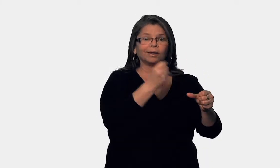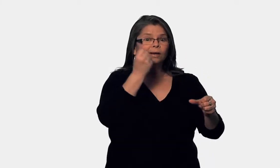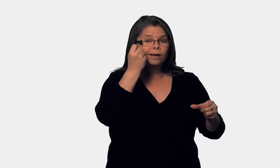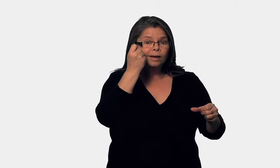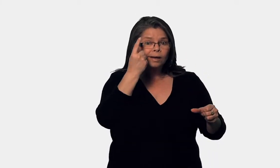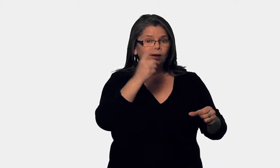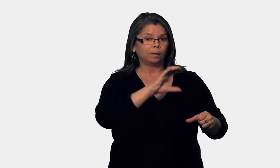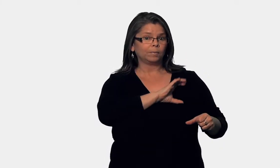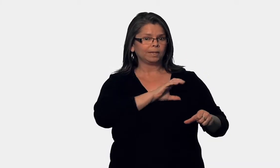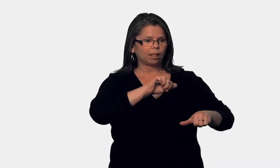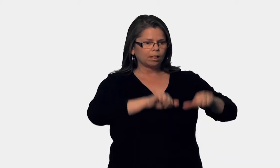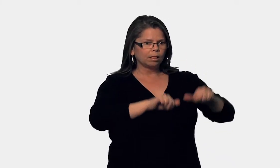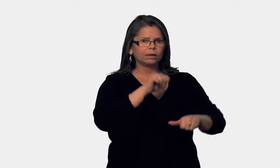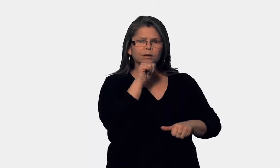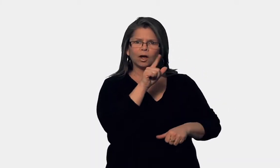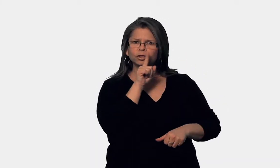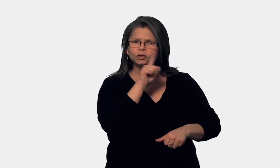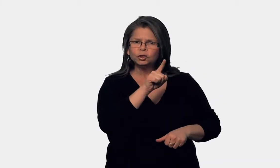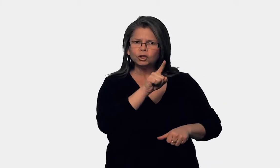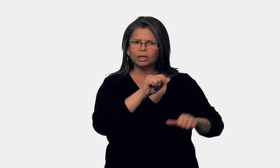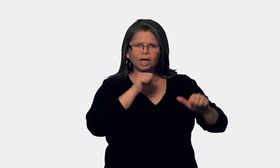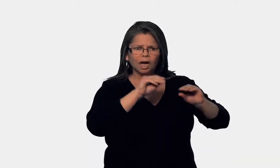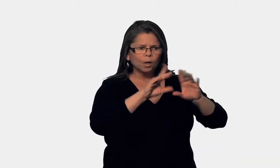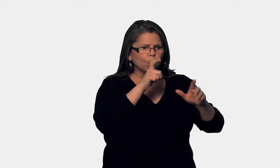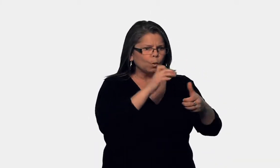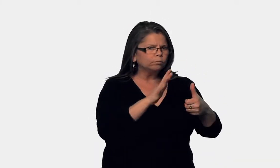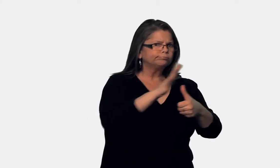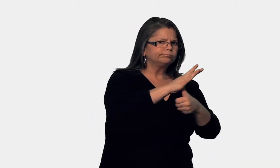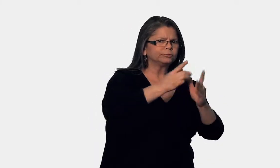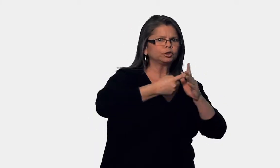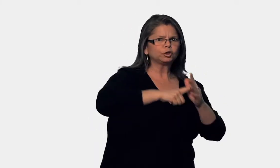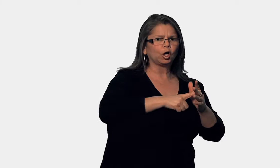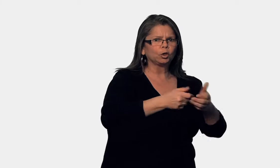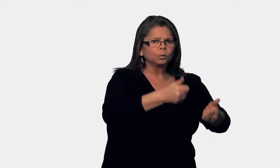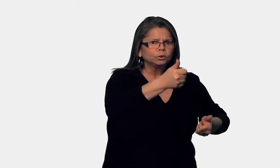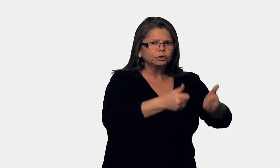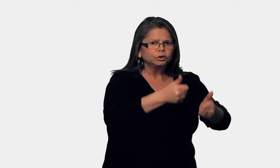but it is not clear to the police who the main aggressor was,